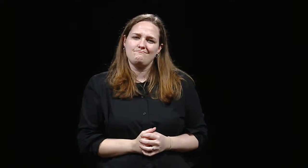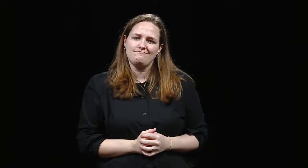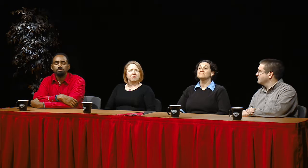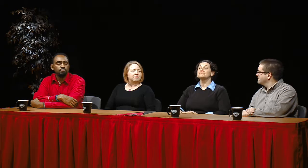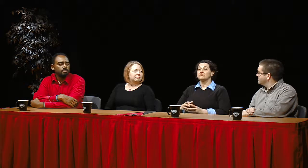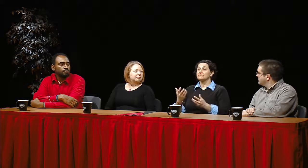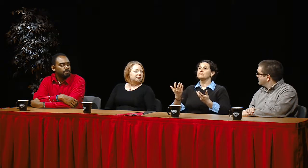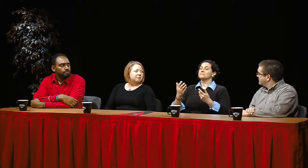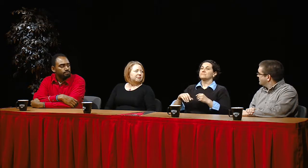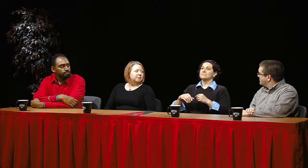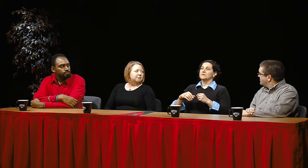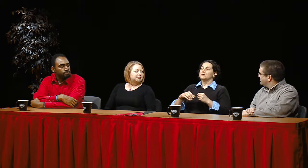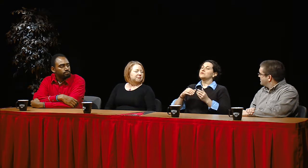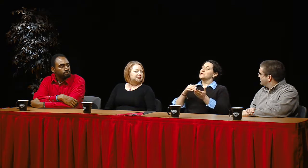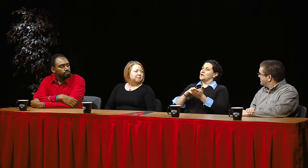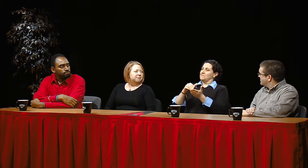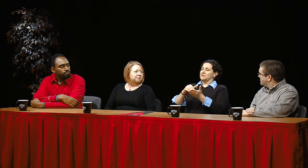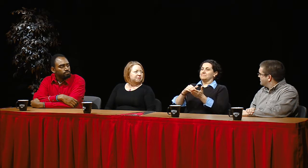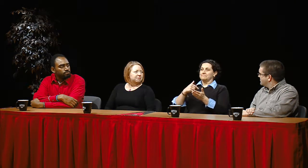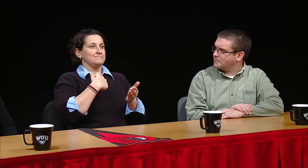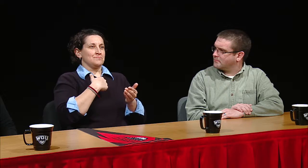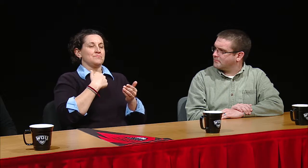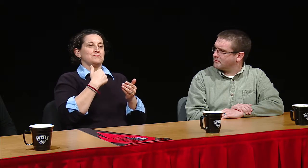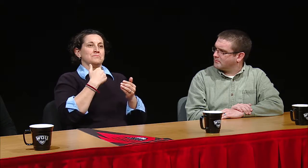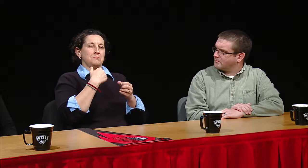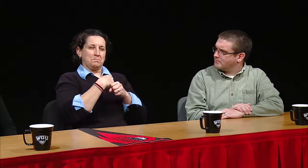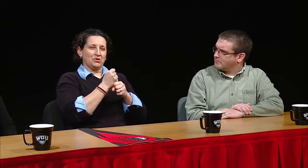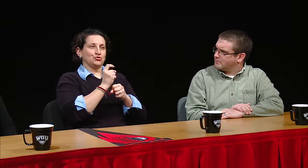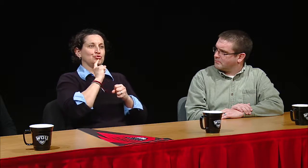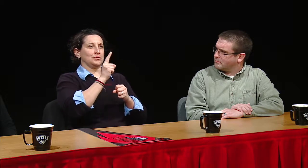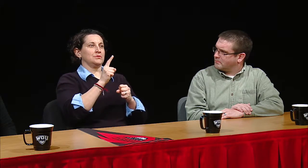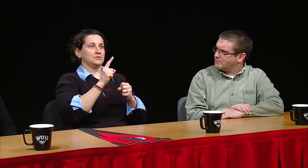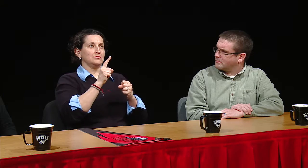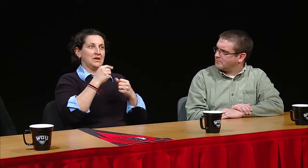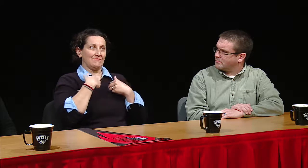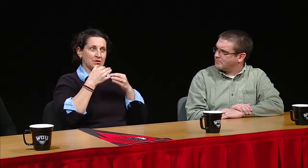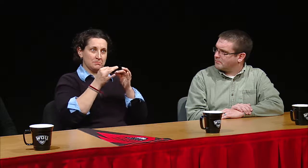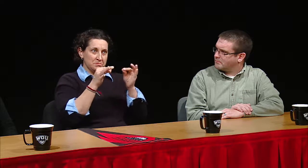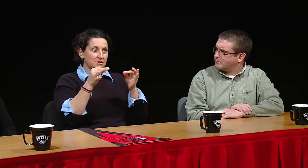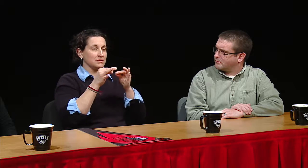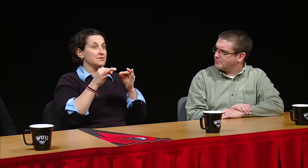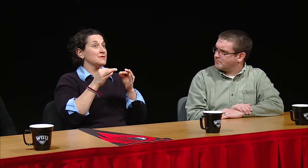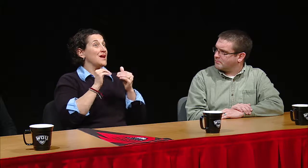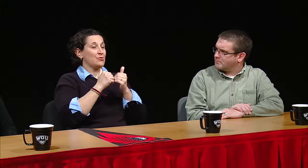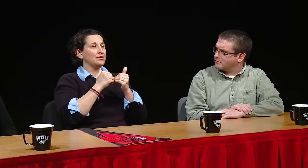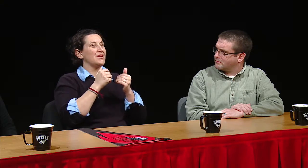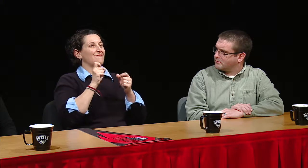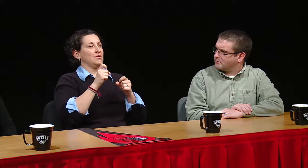could still use and benefit from captions. Yeah, I think those are both really great examples.